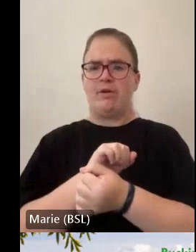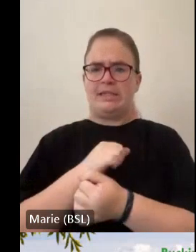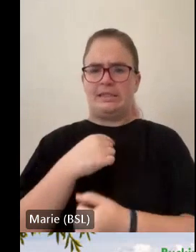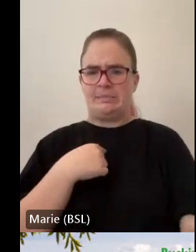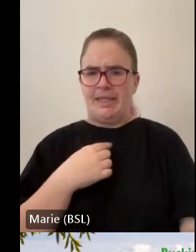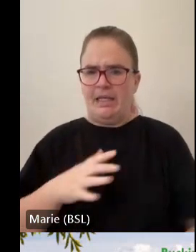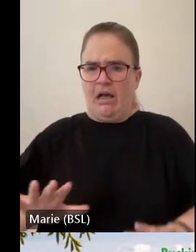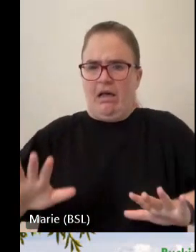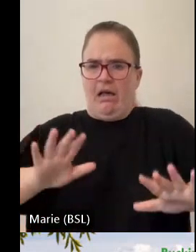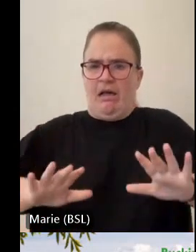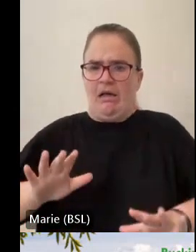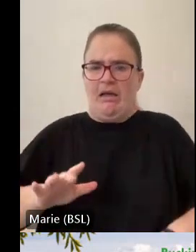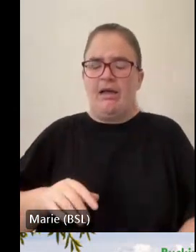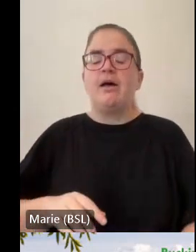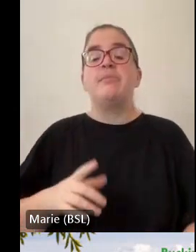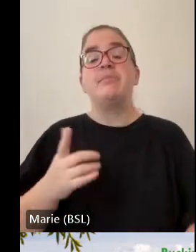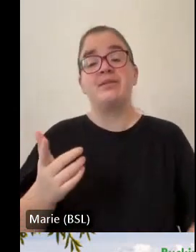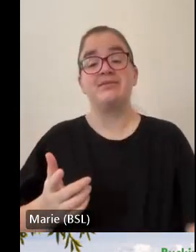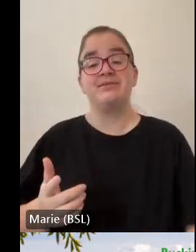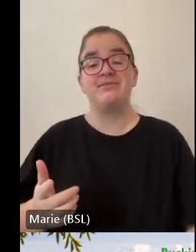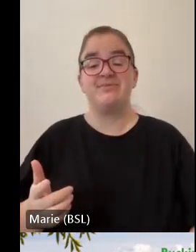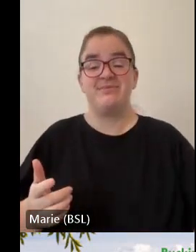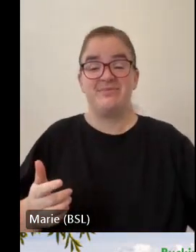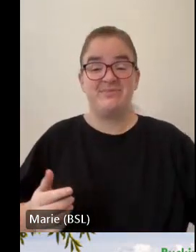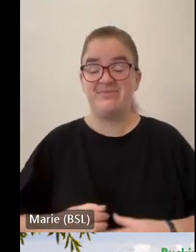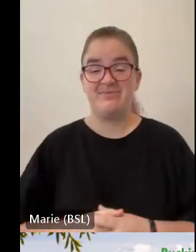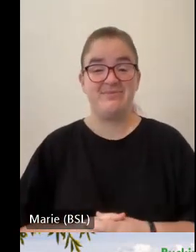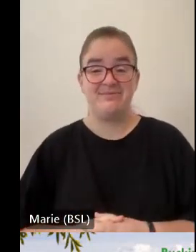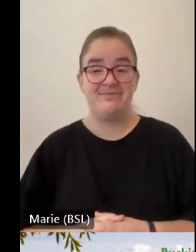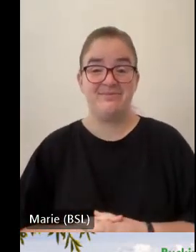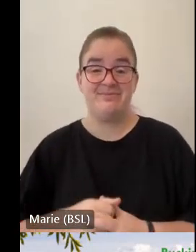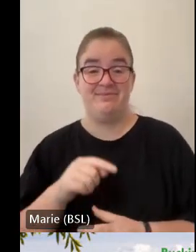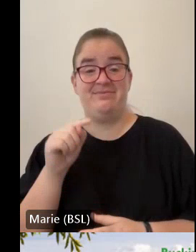twice where I've going to be arrested and and obviously that